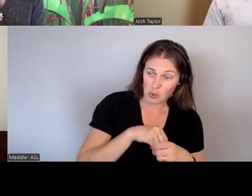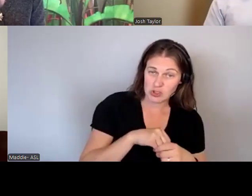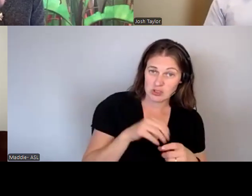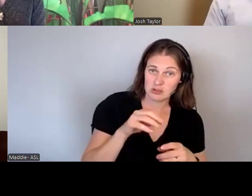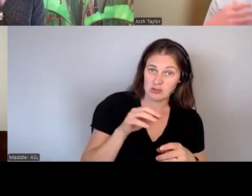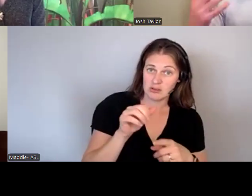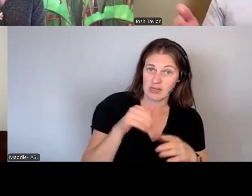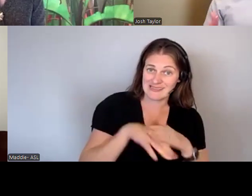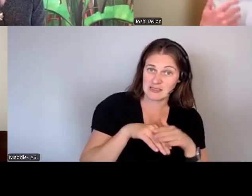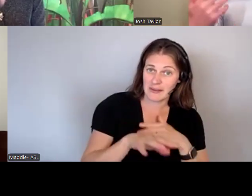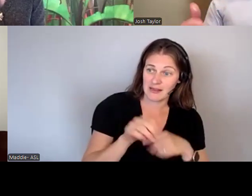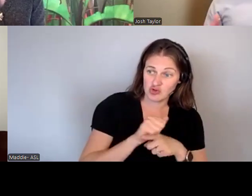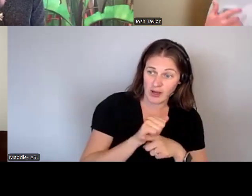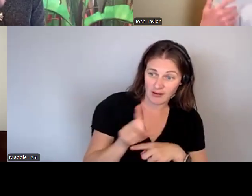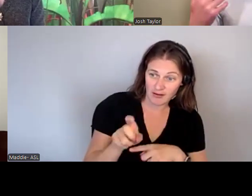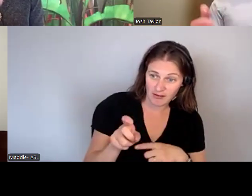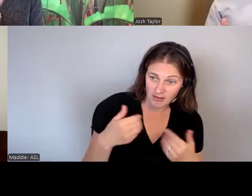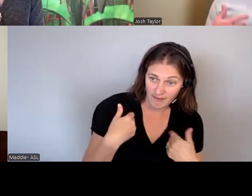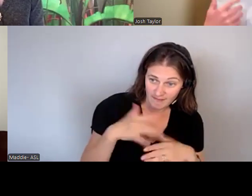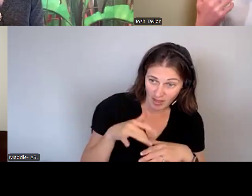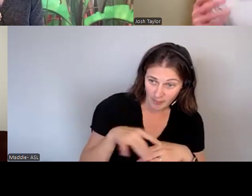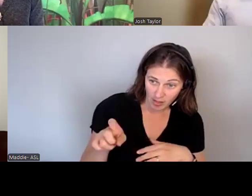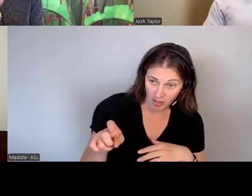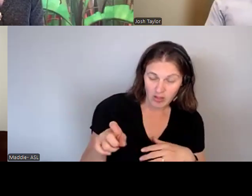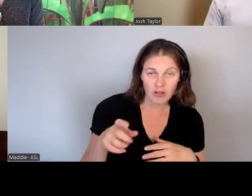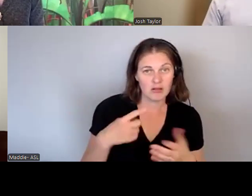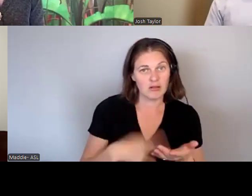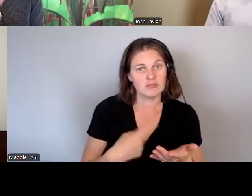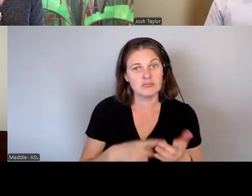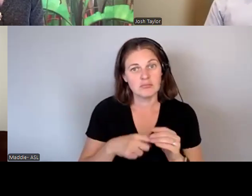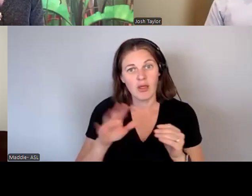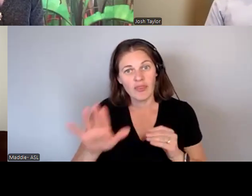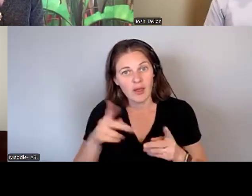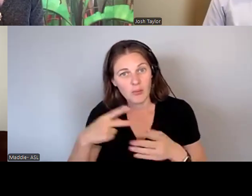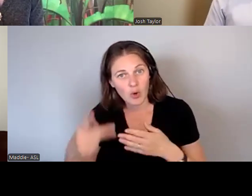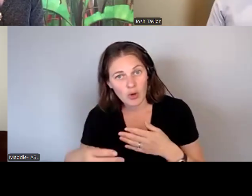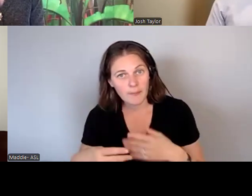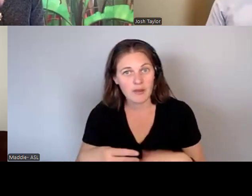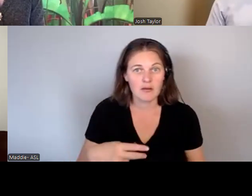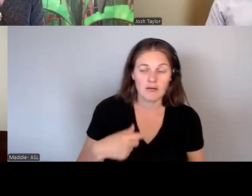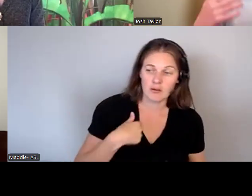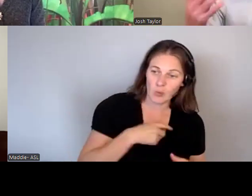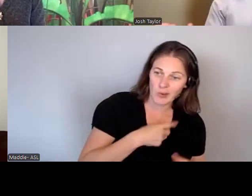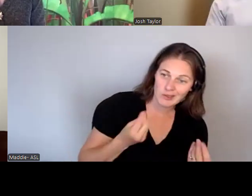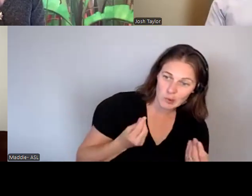and an opportunity just to talk with them about their program, share a little bit about what you do, and just have an initial kind of matchmaking,